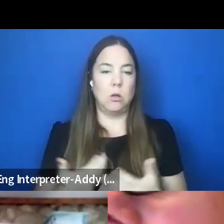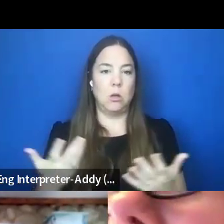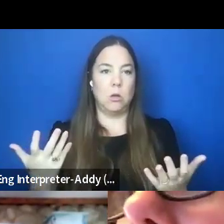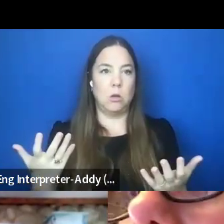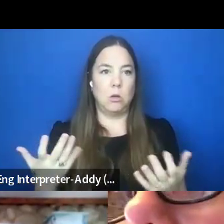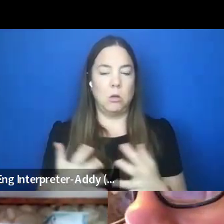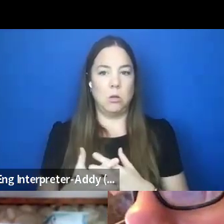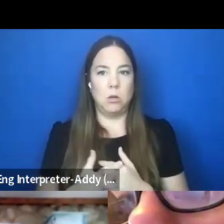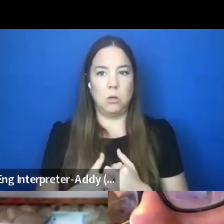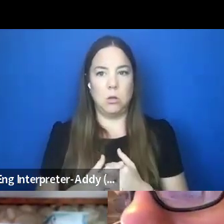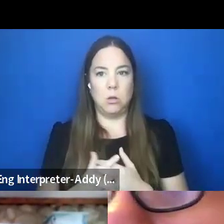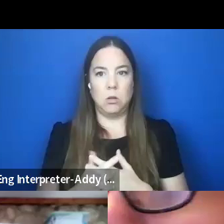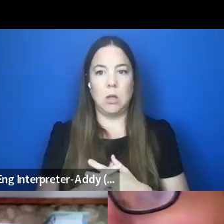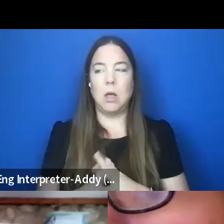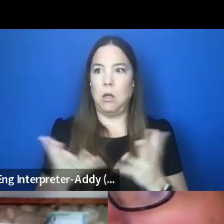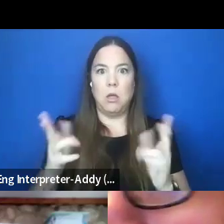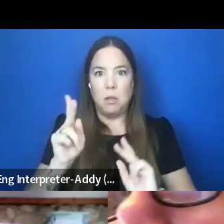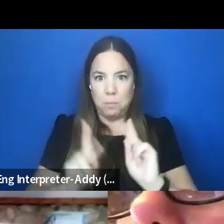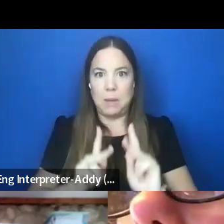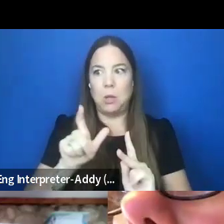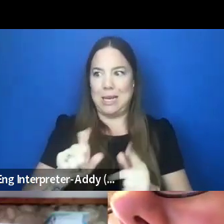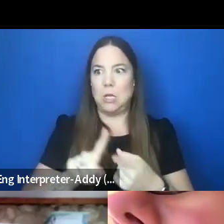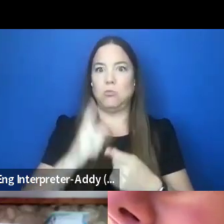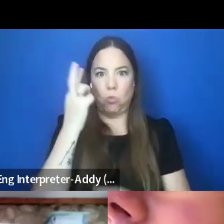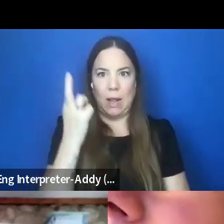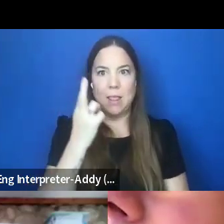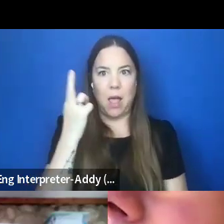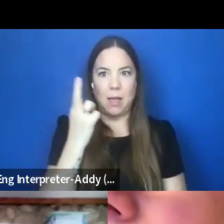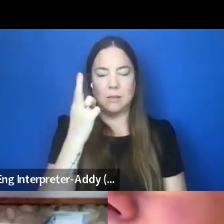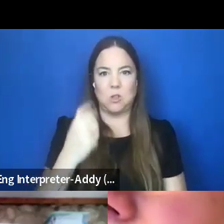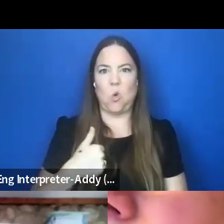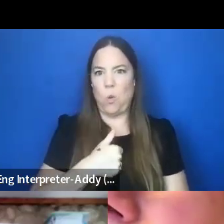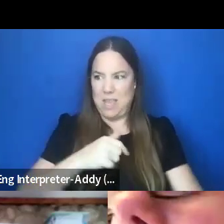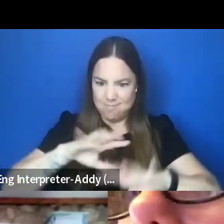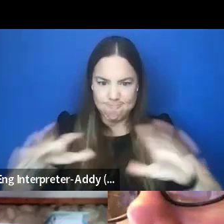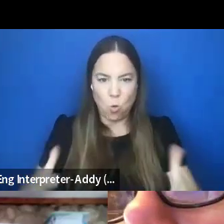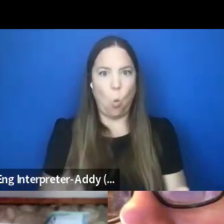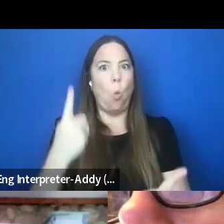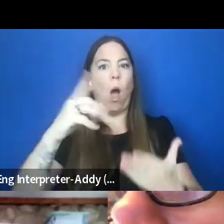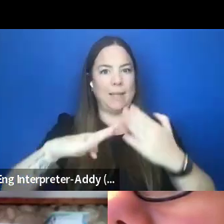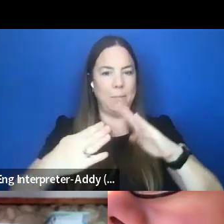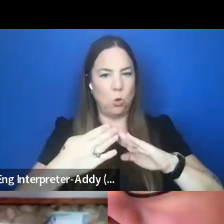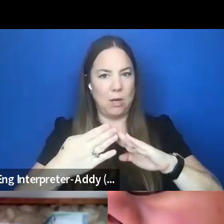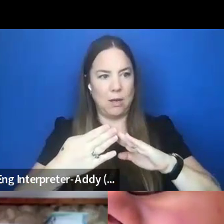Don Dew: people need to actually realize Don Dew: we're one community. Don Dew: We might have different things